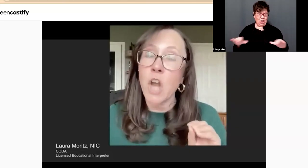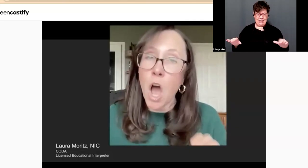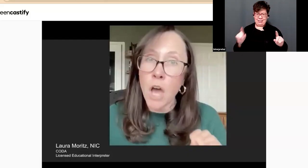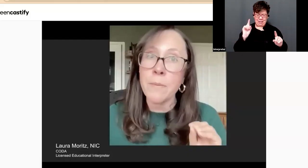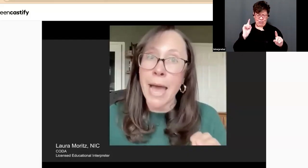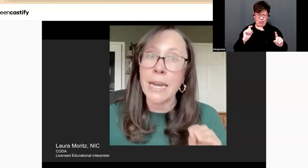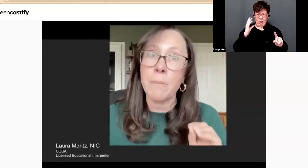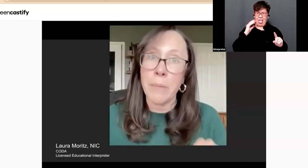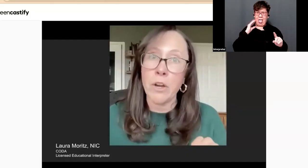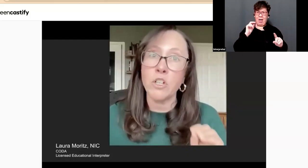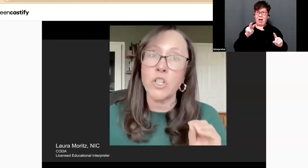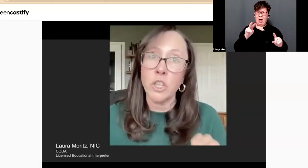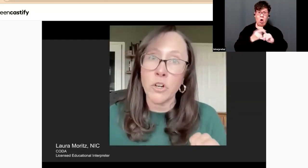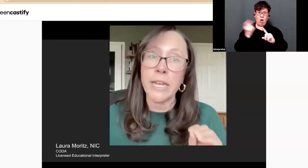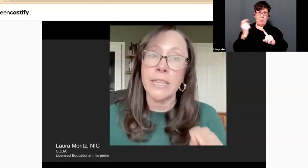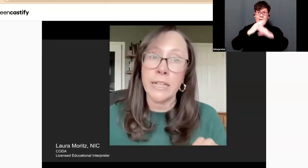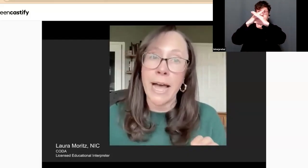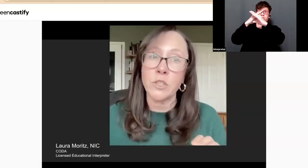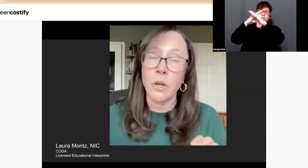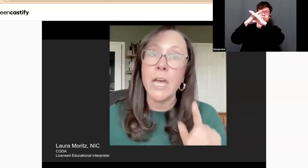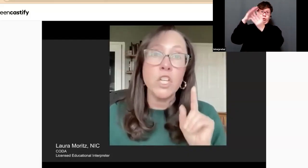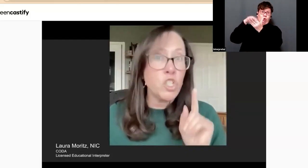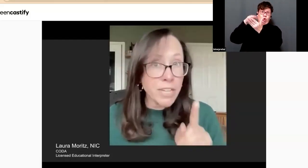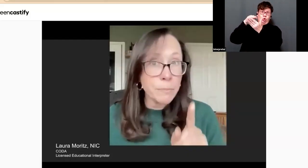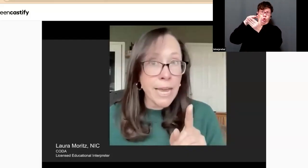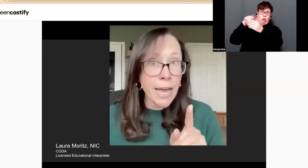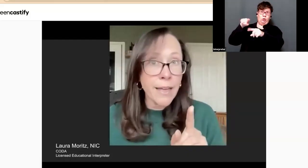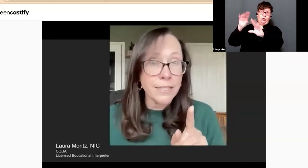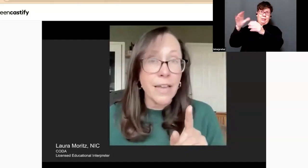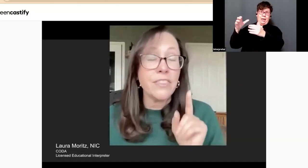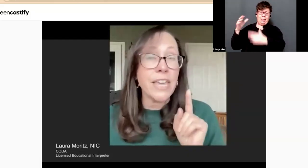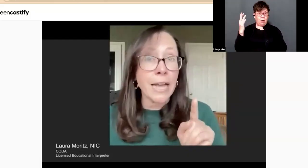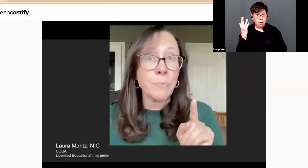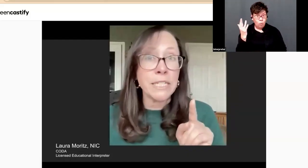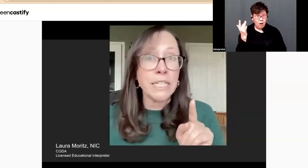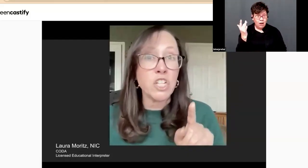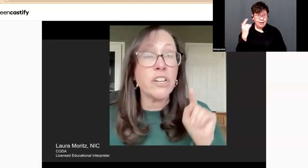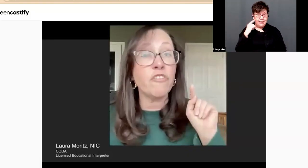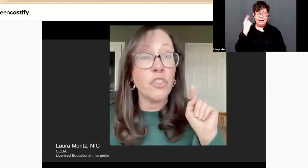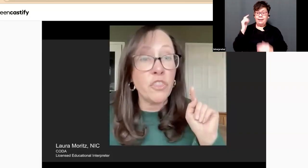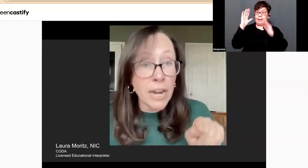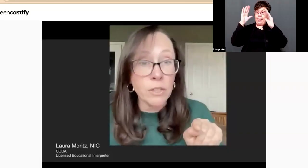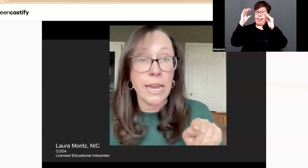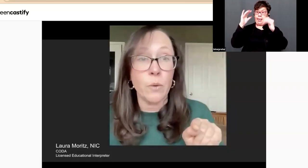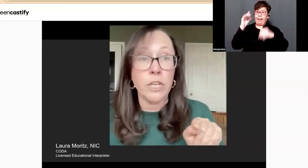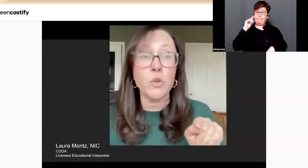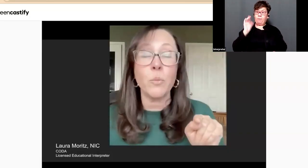an automatic barrier to learning in the classroom just because the expectation for their language